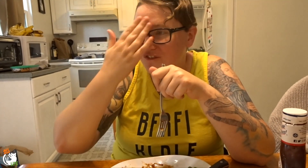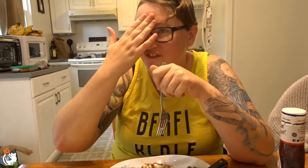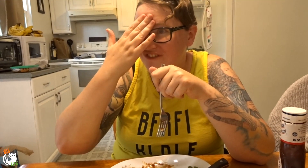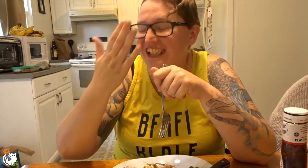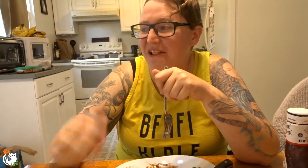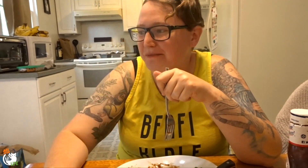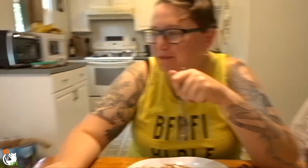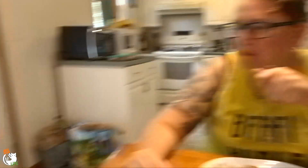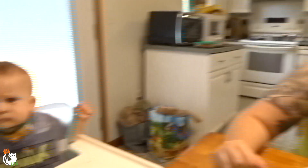Right on the forehead.